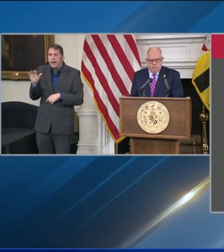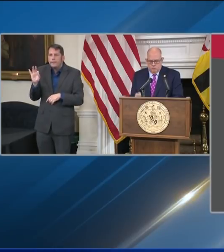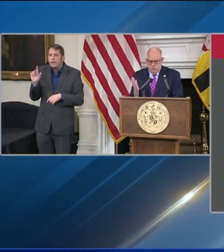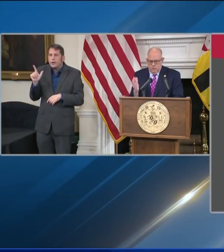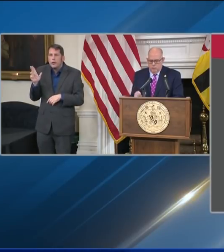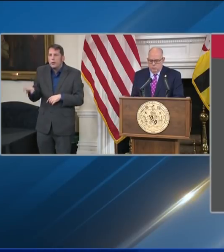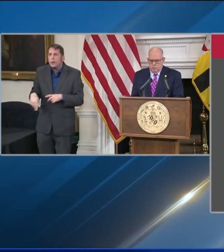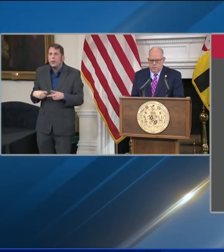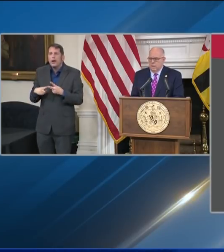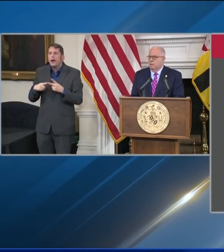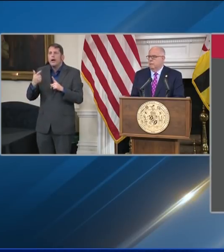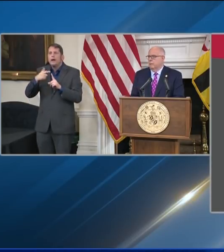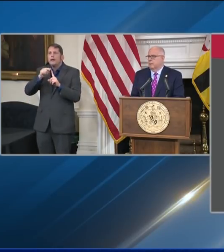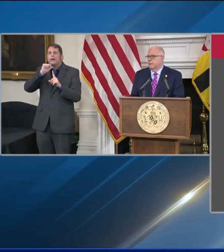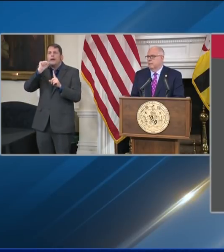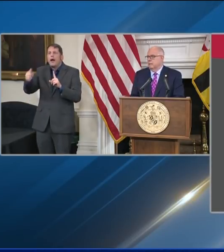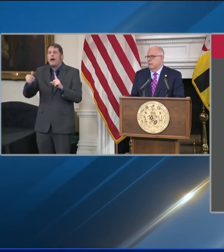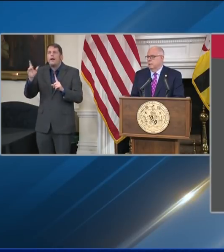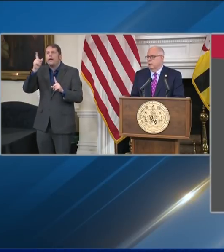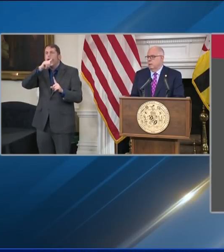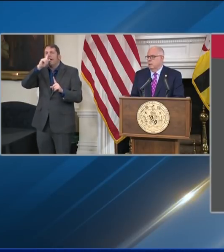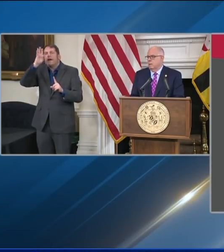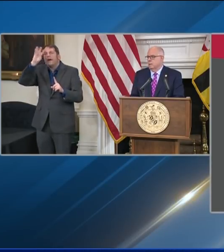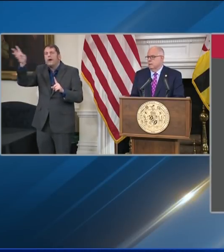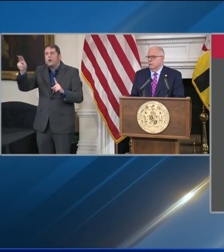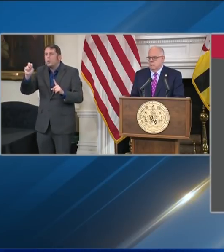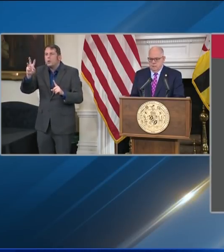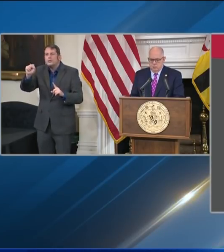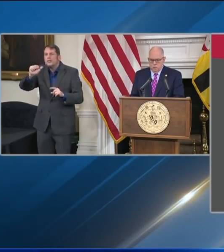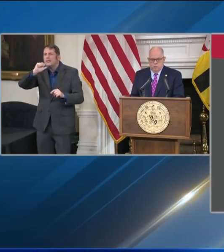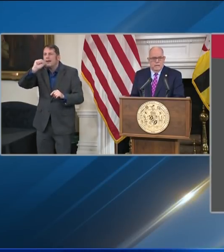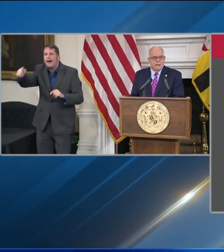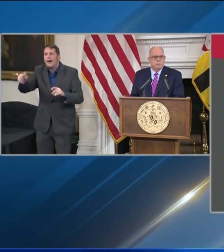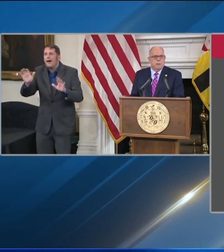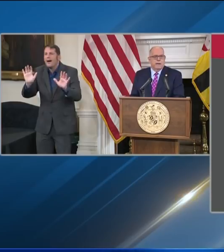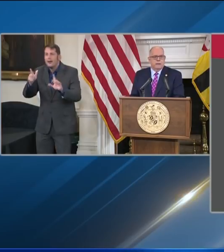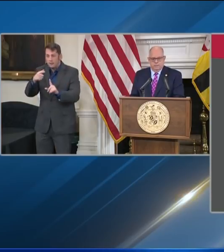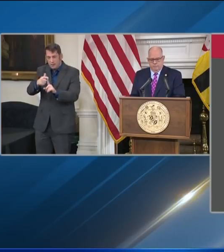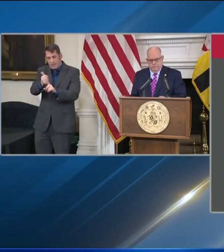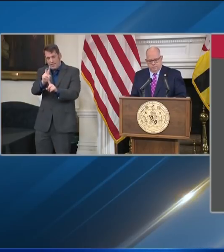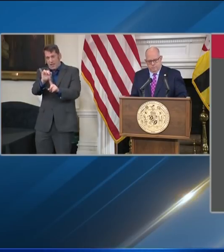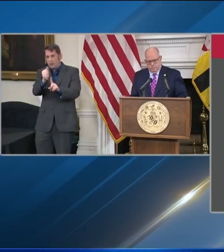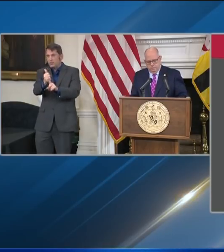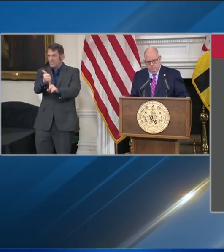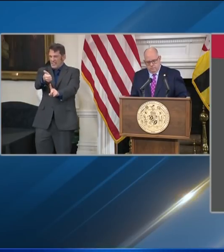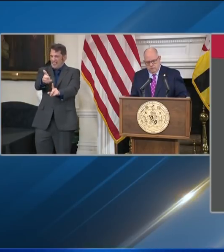IT’S NOT GOING TO MAGICALLY DISAPPEAR. JUST BECAUSE WE’RE ALL TIRED OF IT.